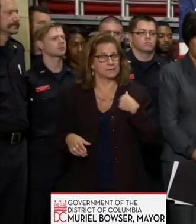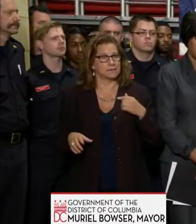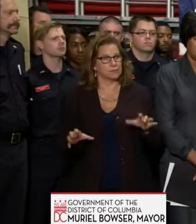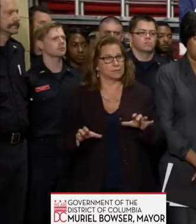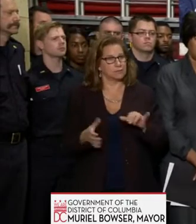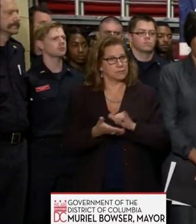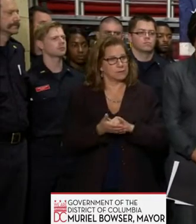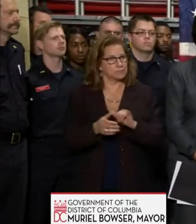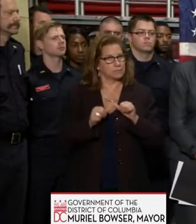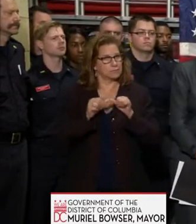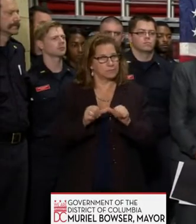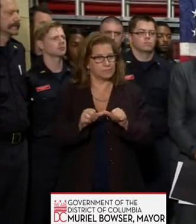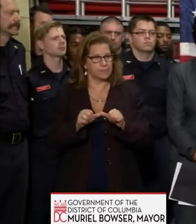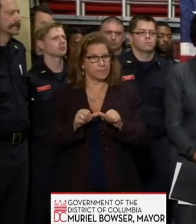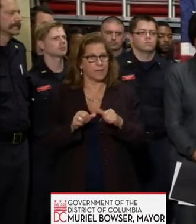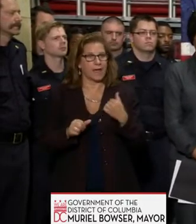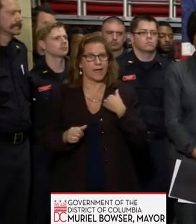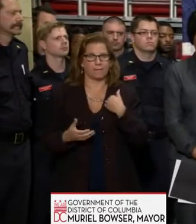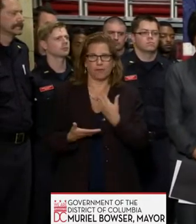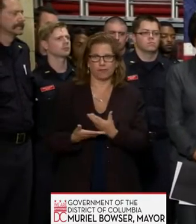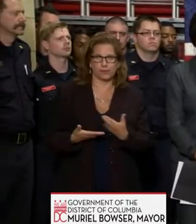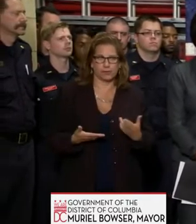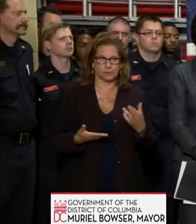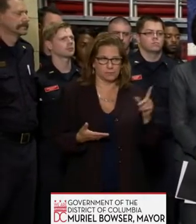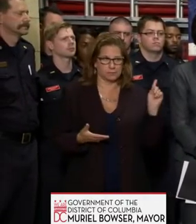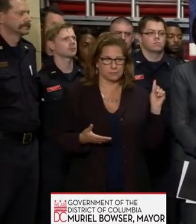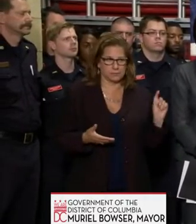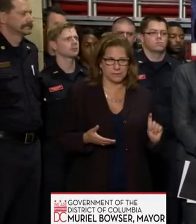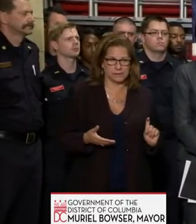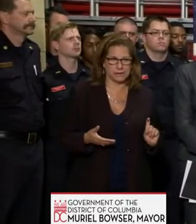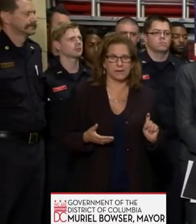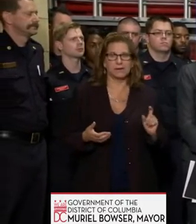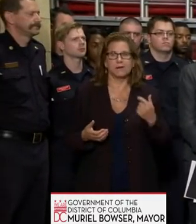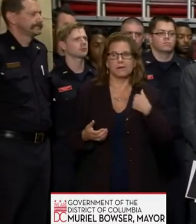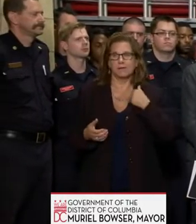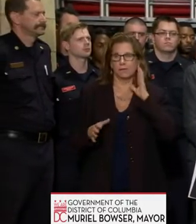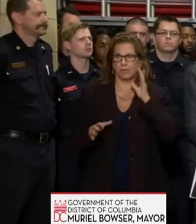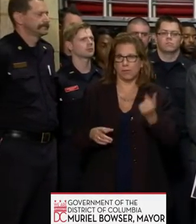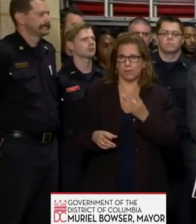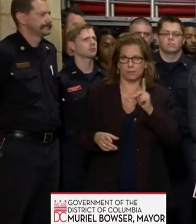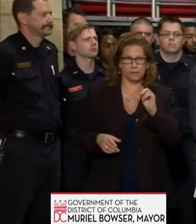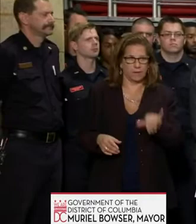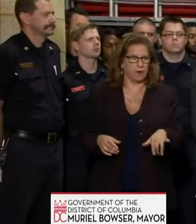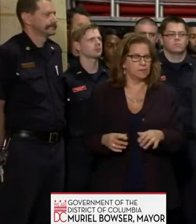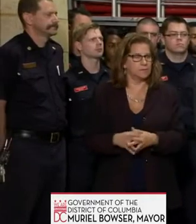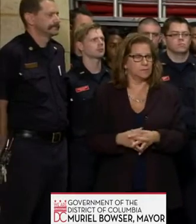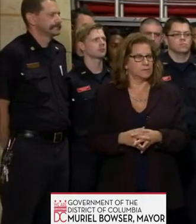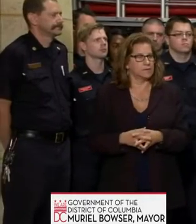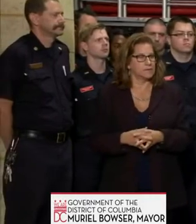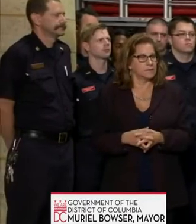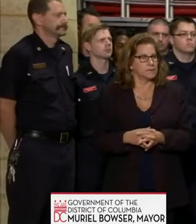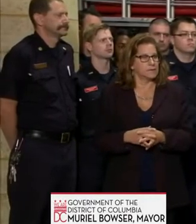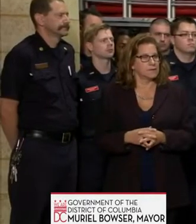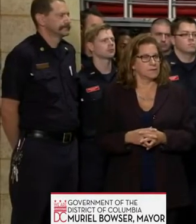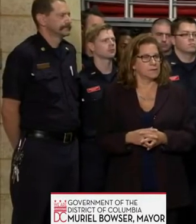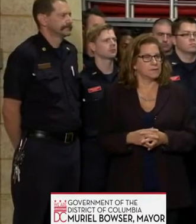THEY HAVE THE RESOURCES THAT THEY NEED BUT WE ALSO DO THAT AND I WANT TO POINT THIS OUT, WE WANT TO MAKE SURE THEY HAVE THE